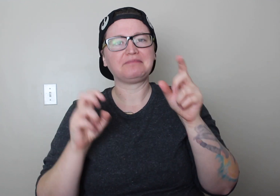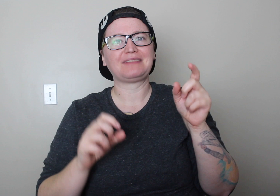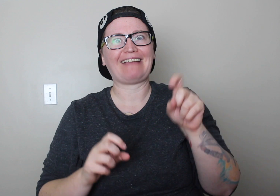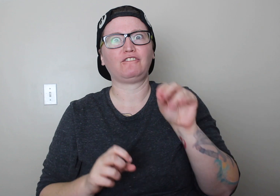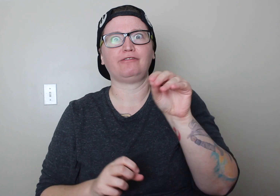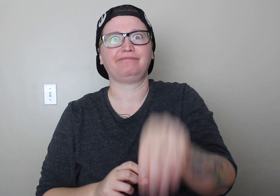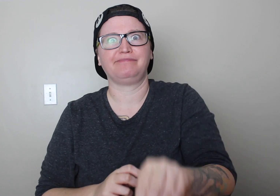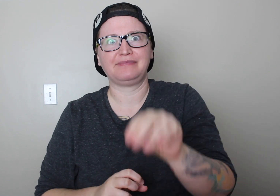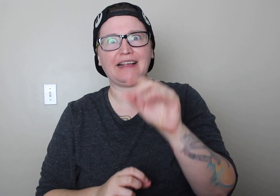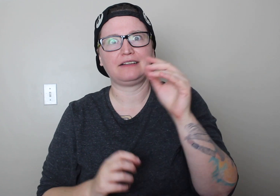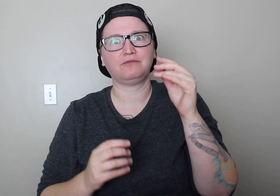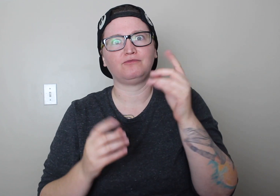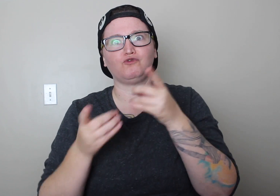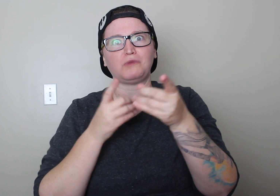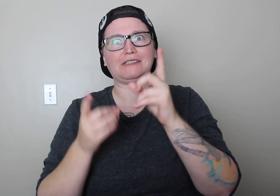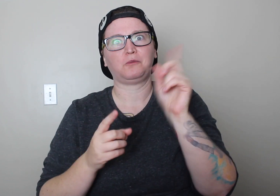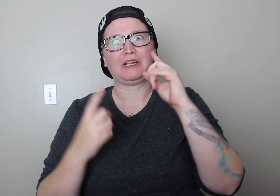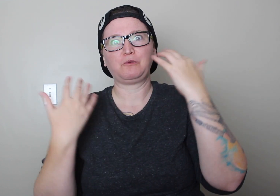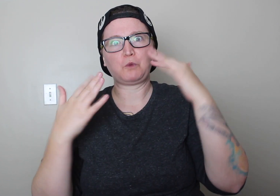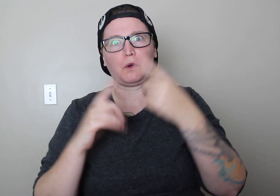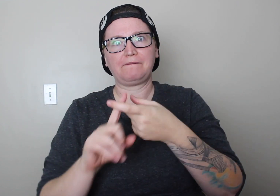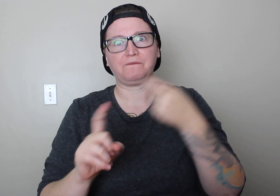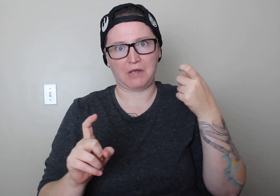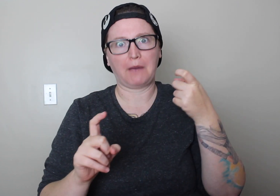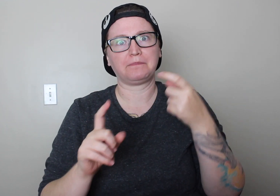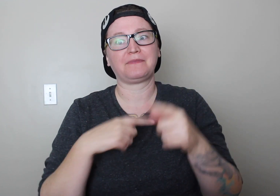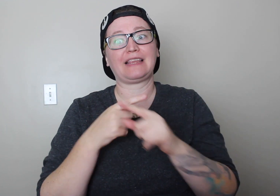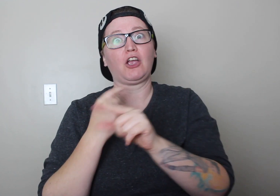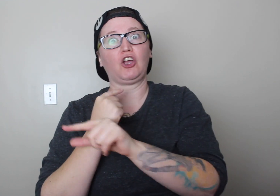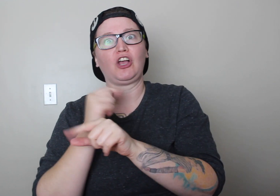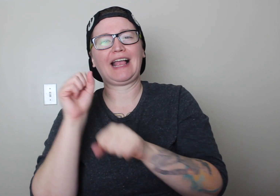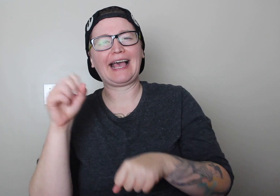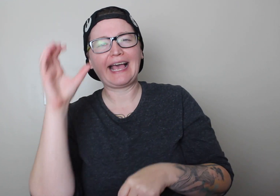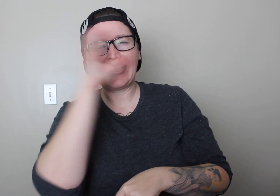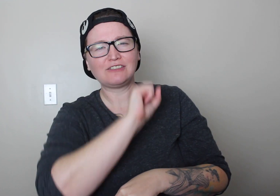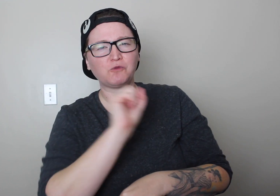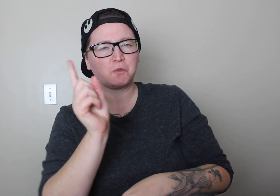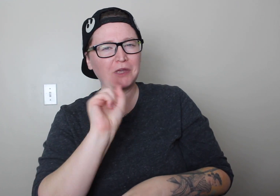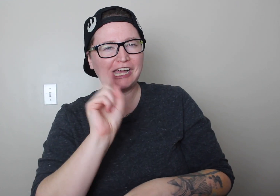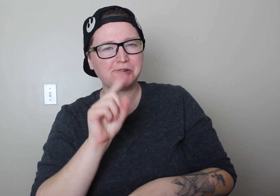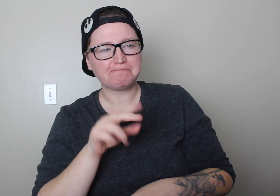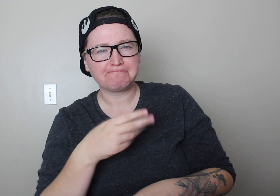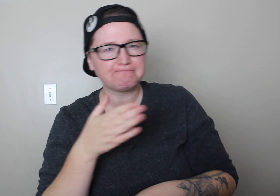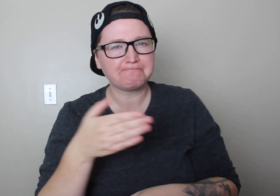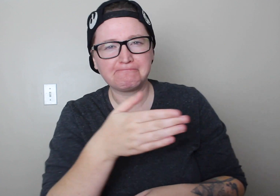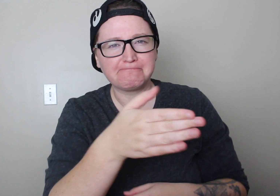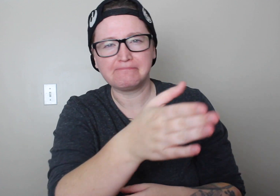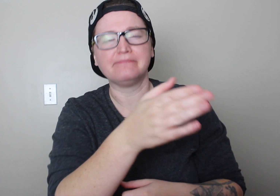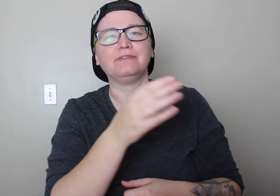The noise token will be placed in the direction toward the player (nun) so the guard will know which direction to go.